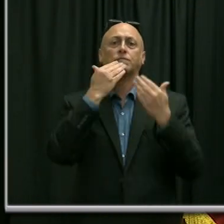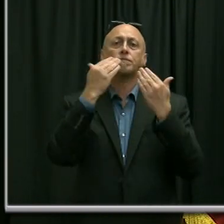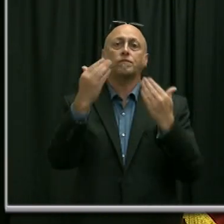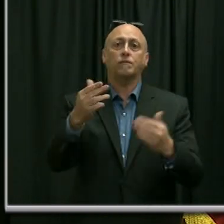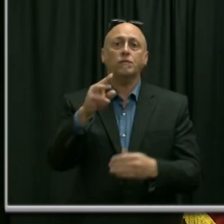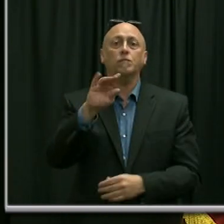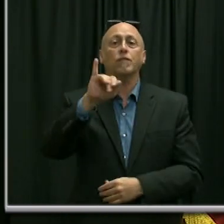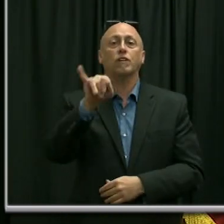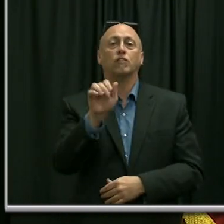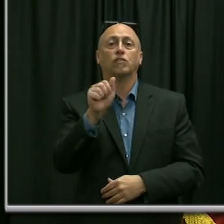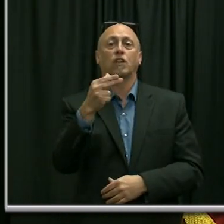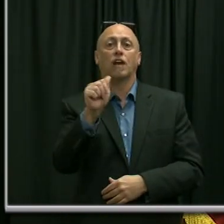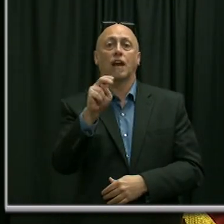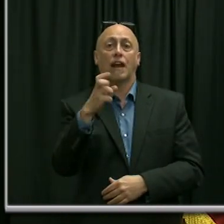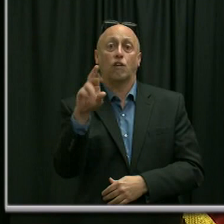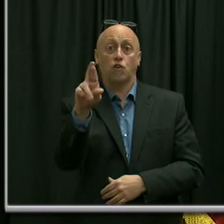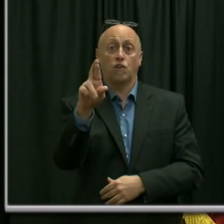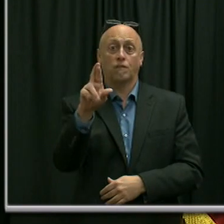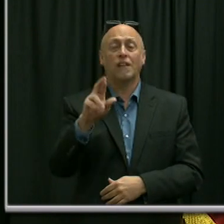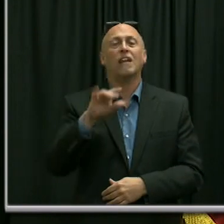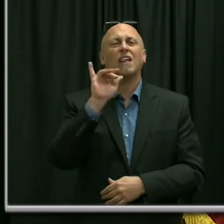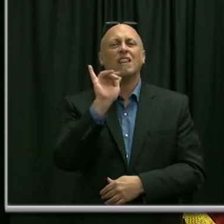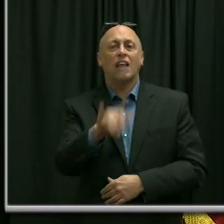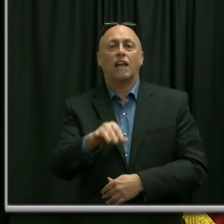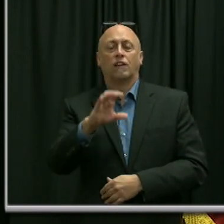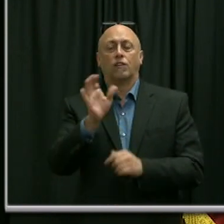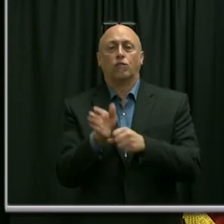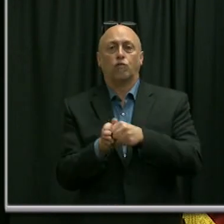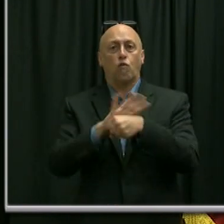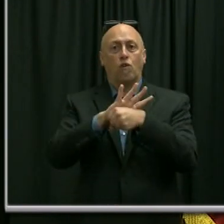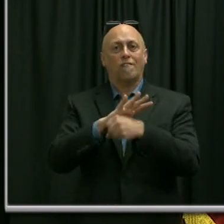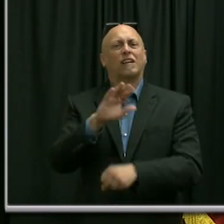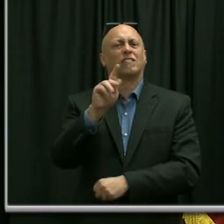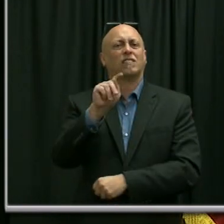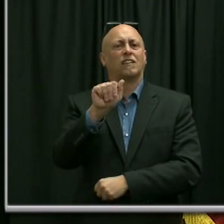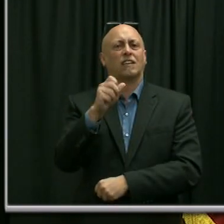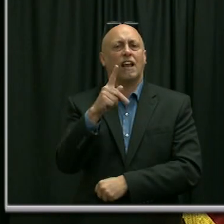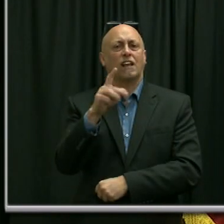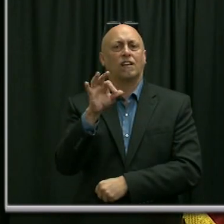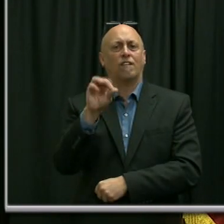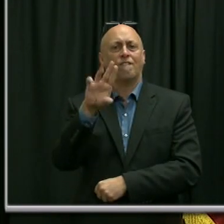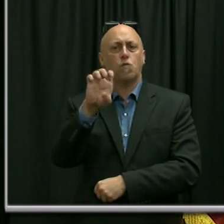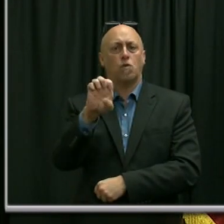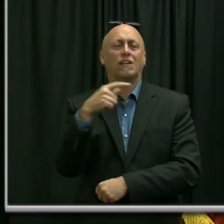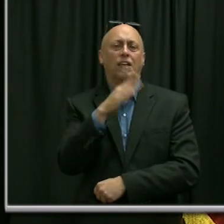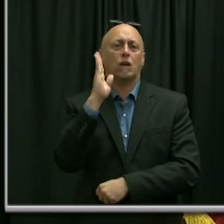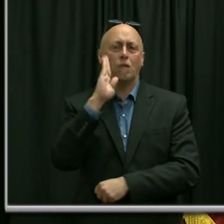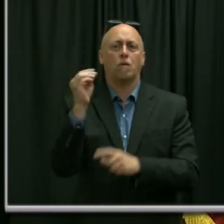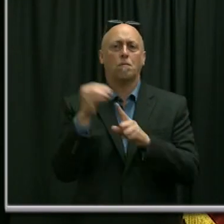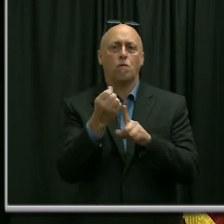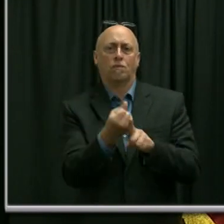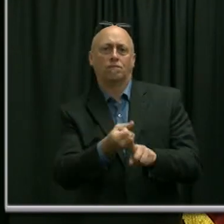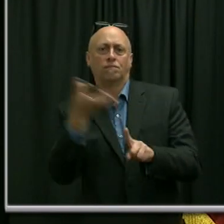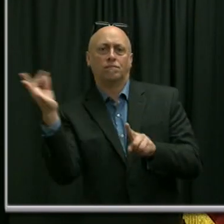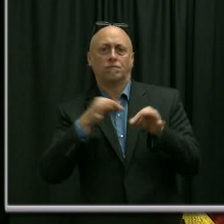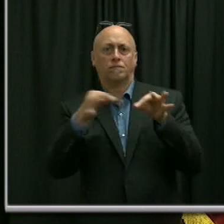CHAIR OF THE METRIC RUN OF OURS TASK FORCE. WE WILL HE WILL TALK ABOUT THESE NEW POLICIES